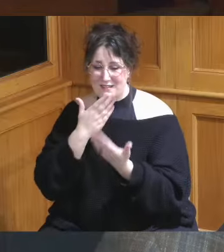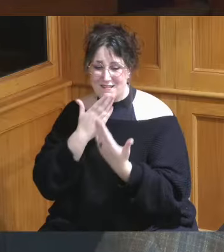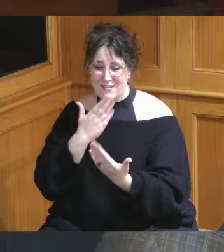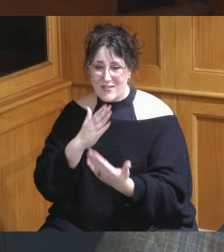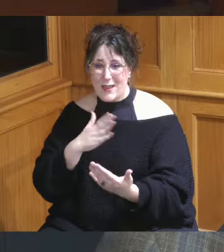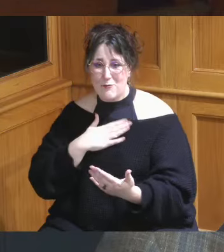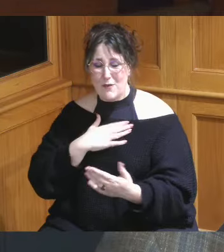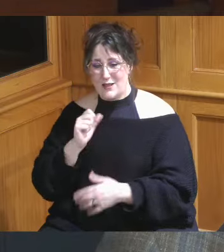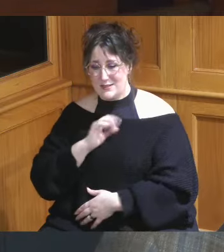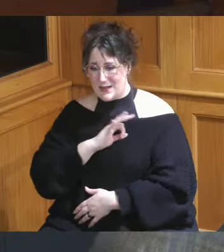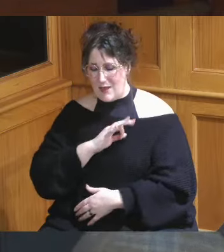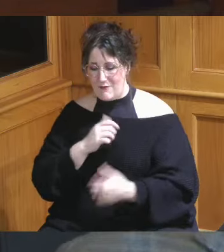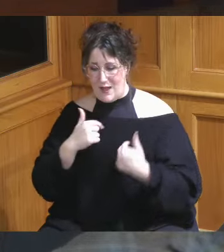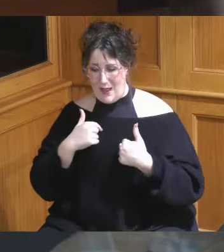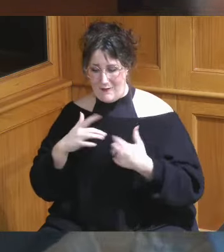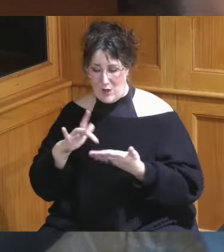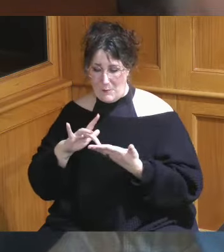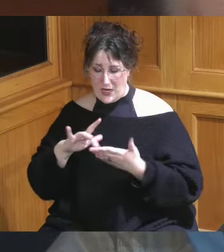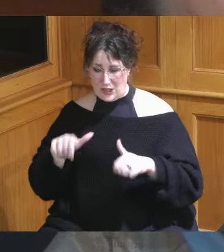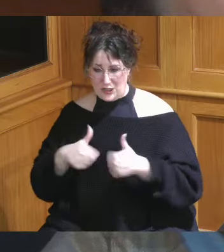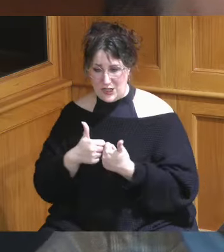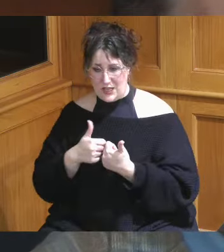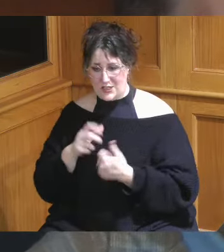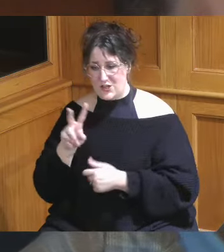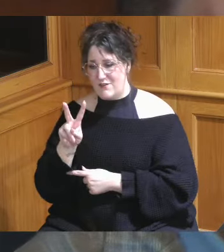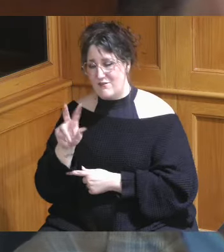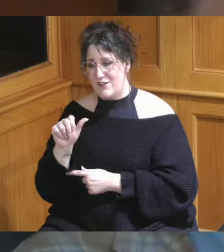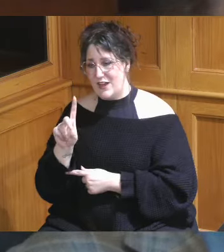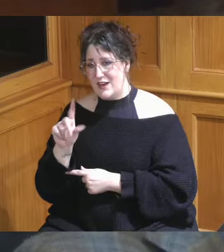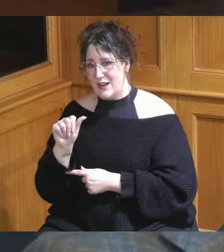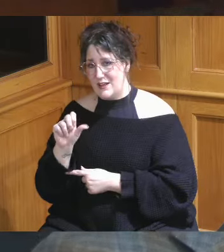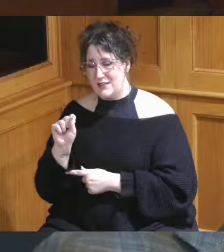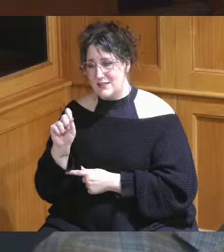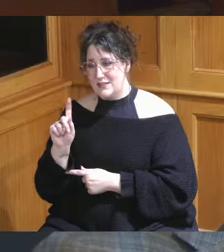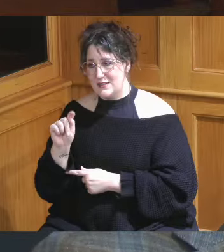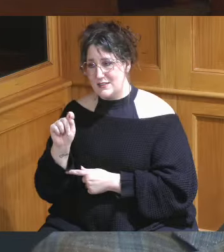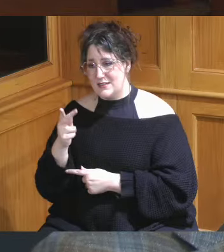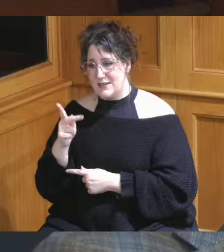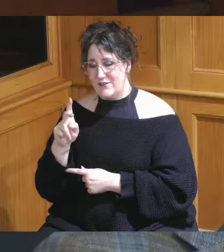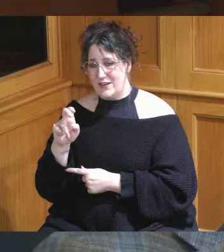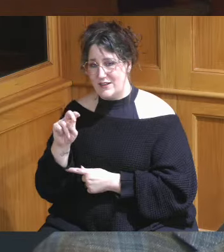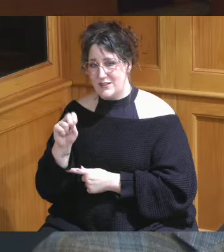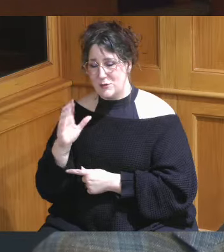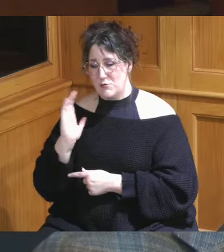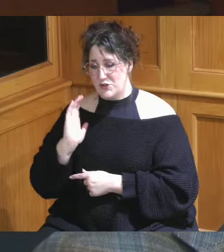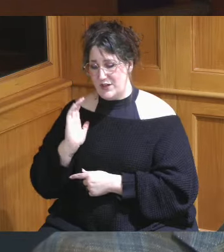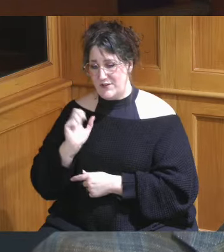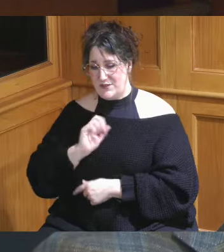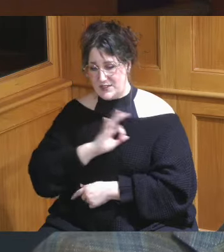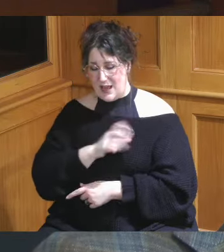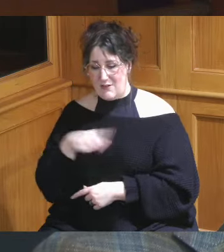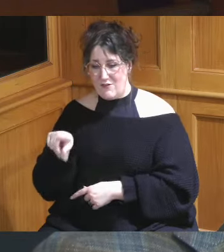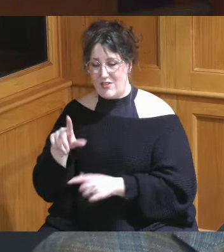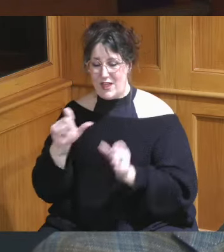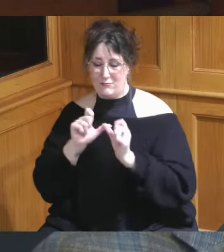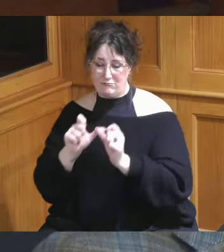challenge and I want to thank Vader Stevens in my office, my chief of staff that kept it going. So